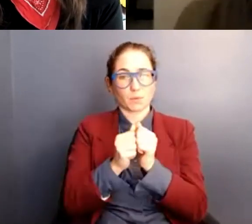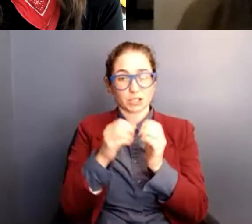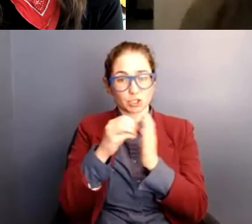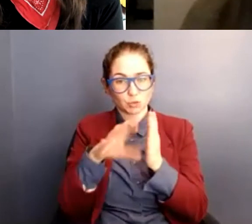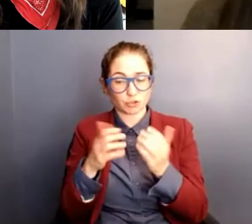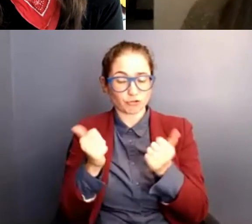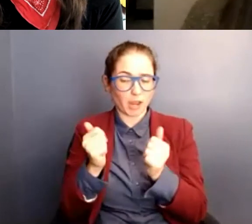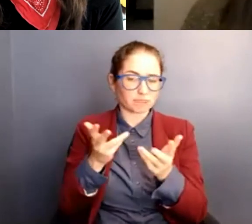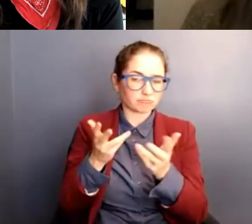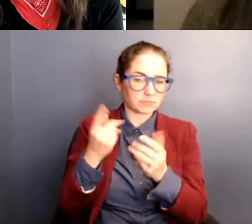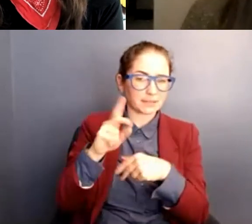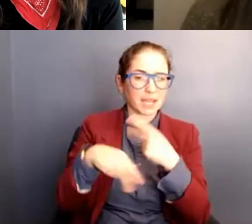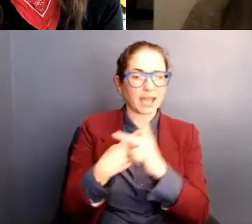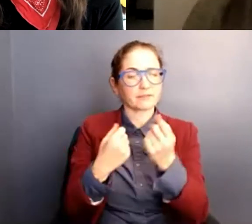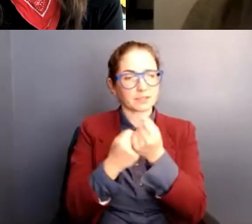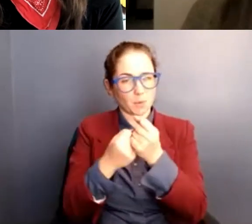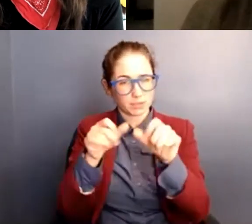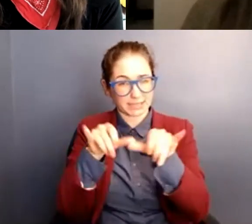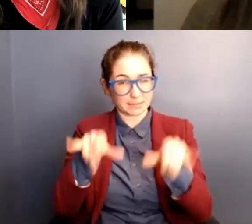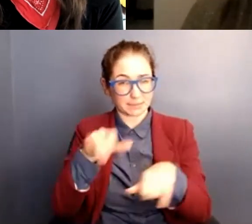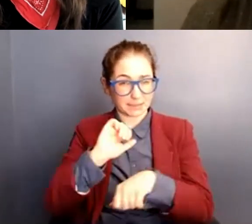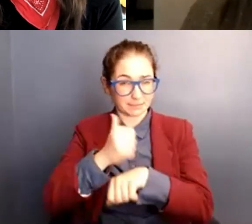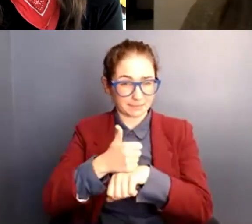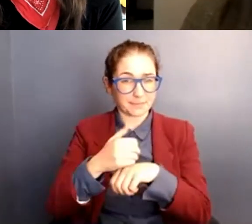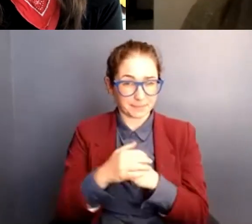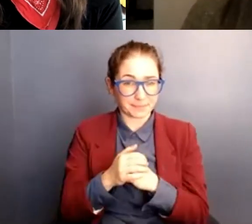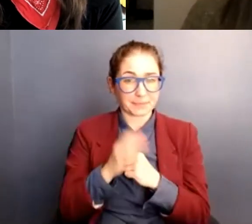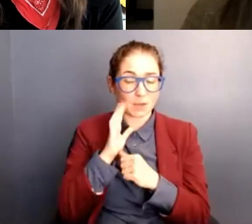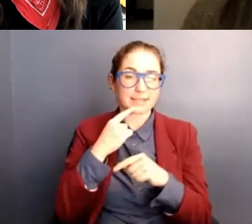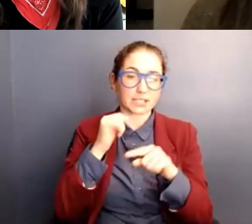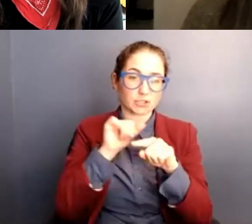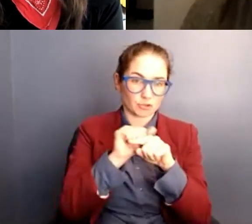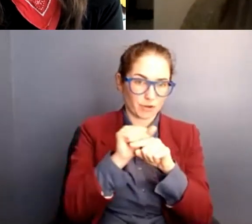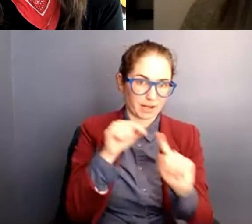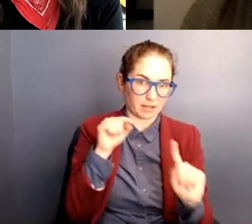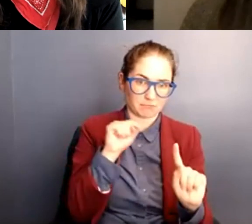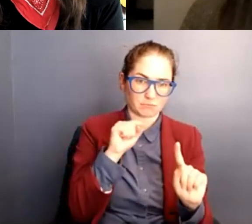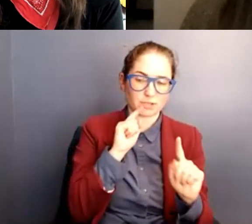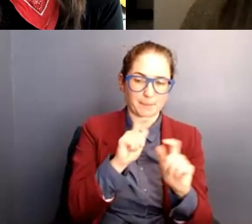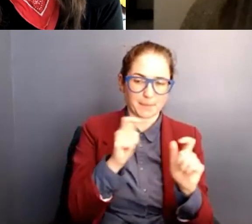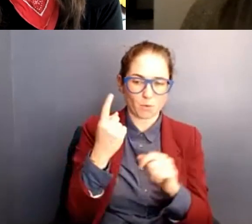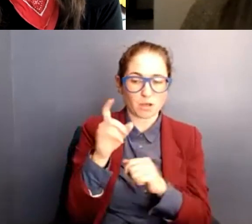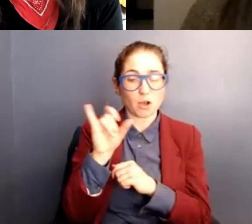have some sort of support system in place. So I would say training is the big one. And also identifying who you're really